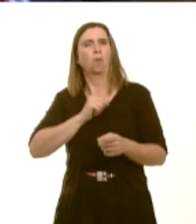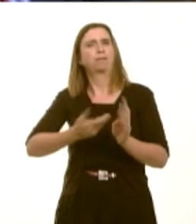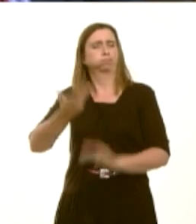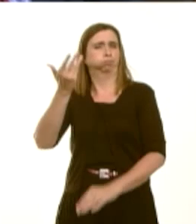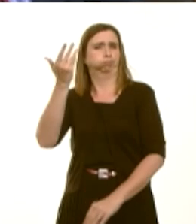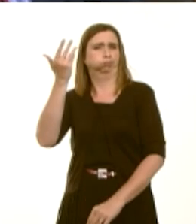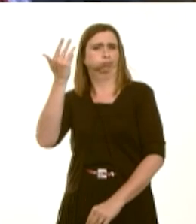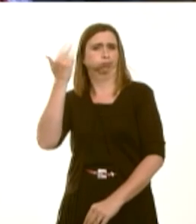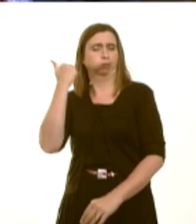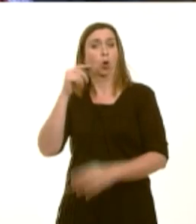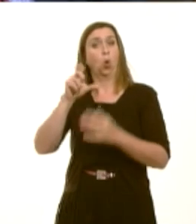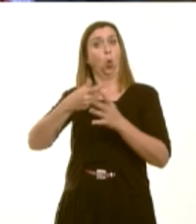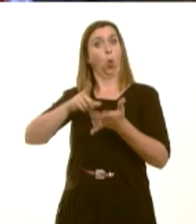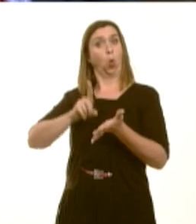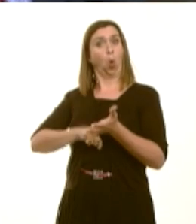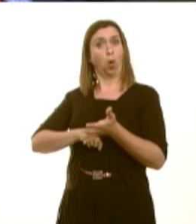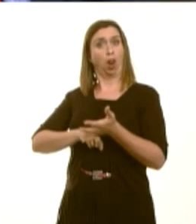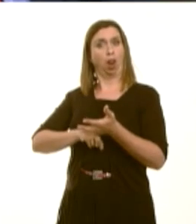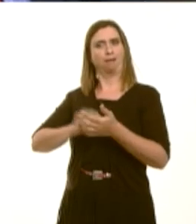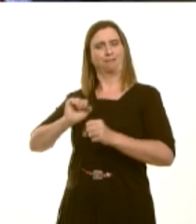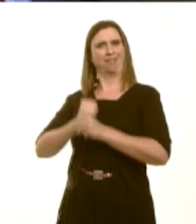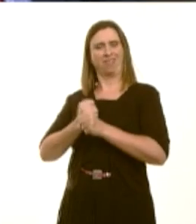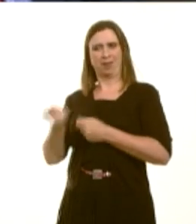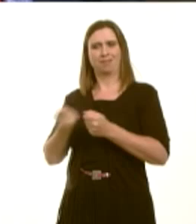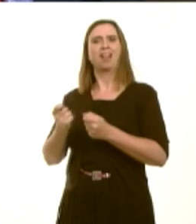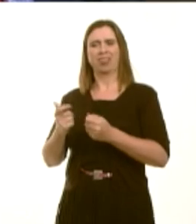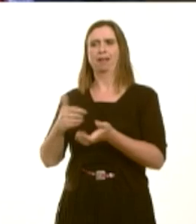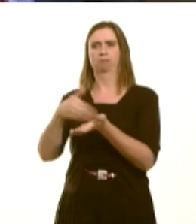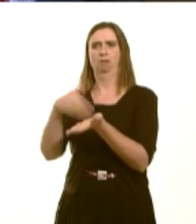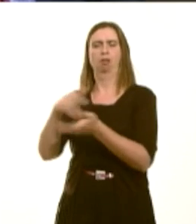ago, it was not possible to put in place an appropriate amount of money to pay for full